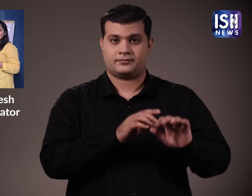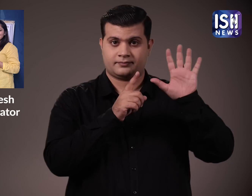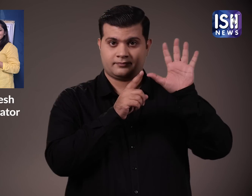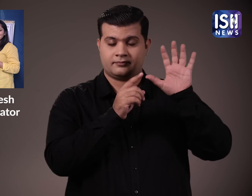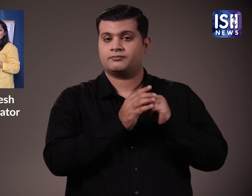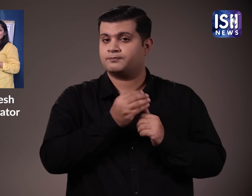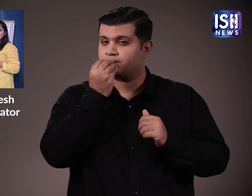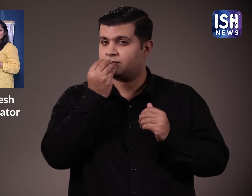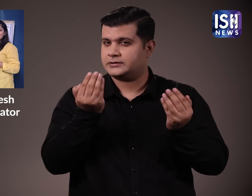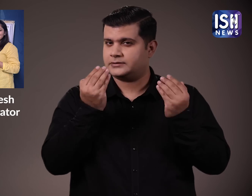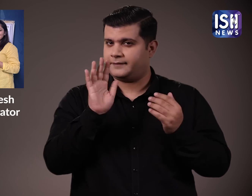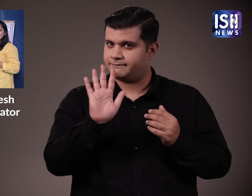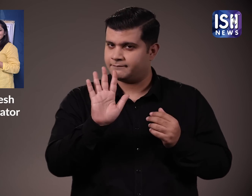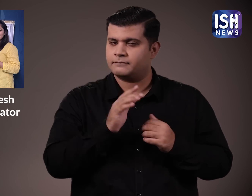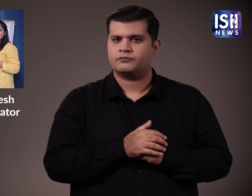5. Food safety.